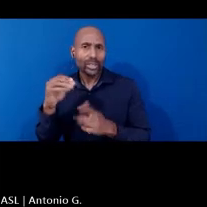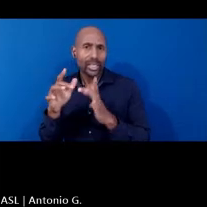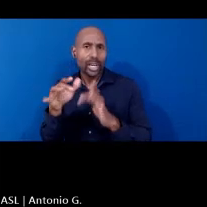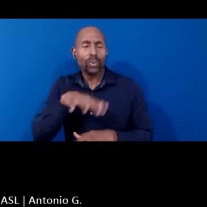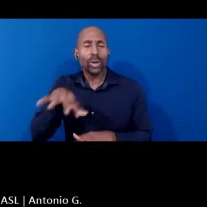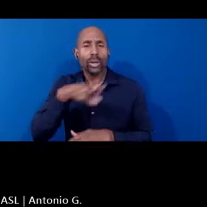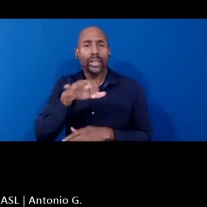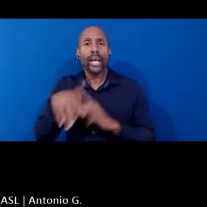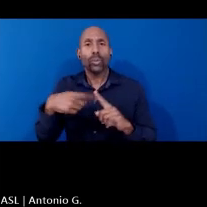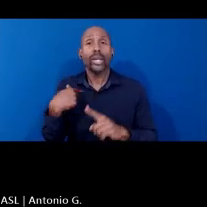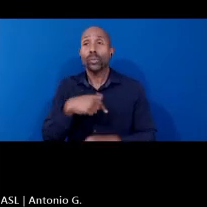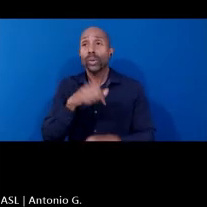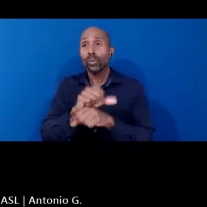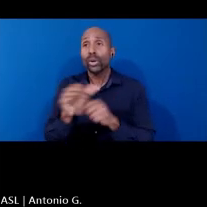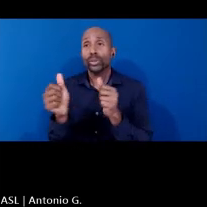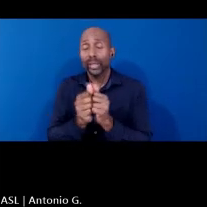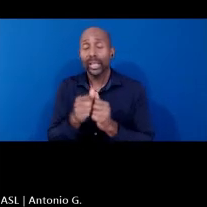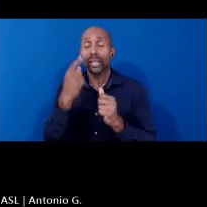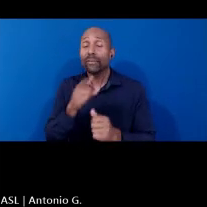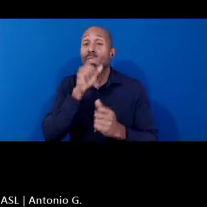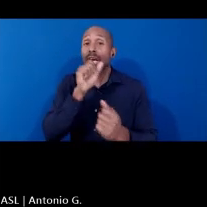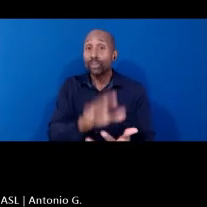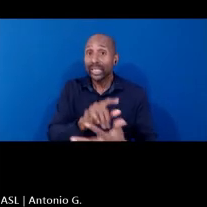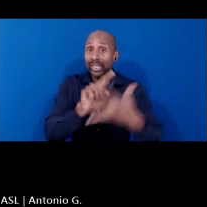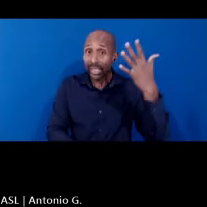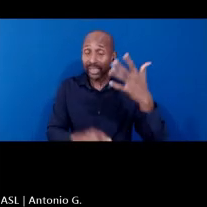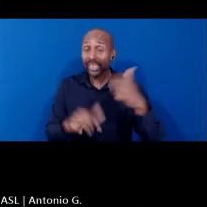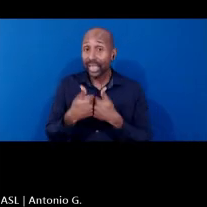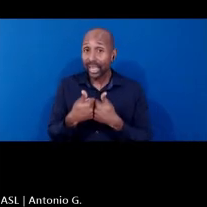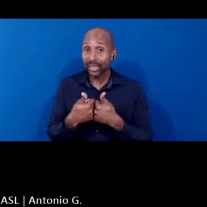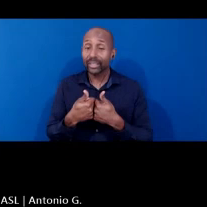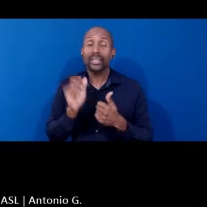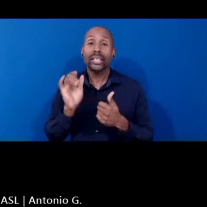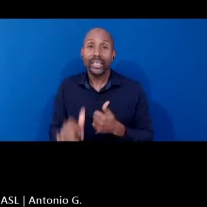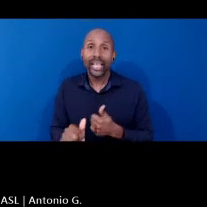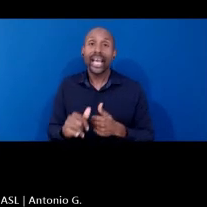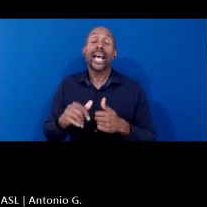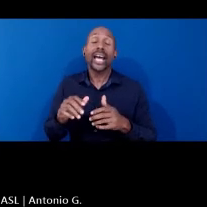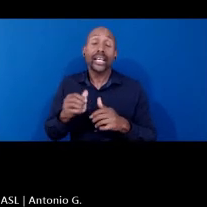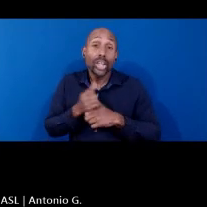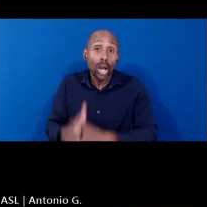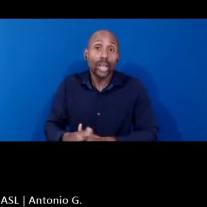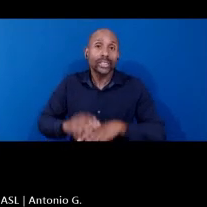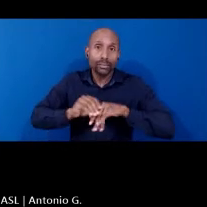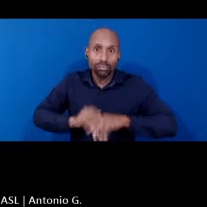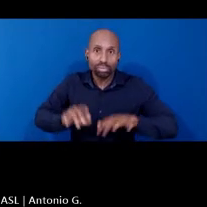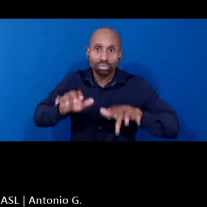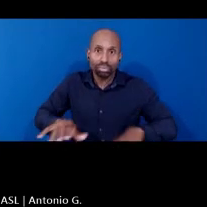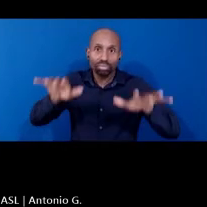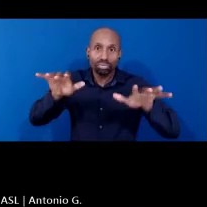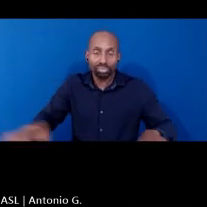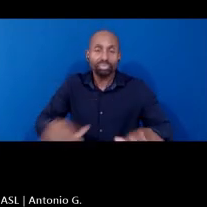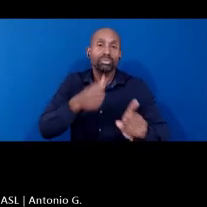kind of tackle these and tease these apart, it creates ripple effects on those that are, that are connected to them, almost